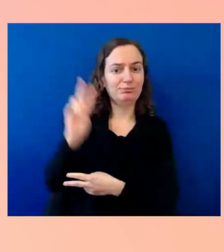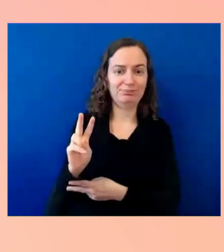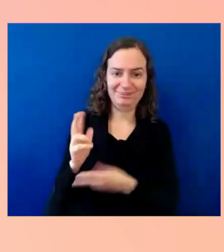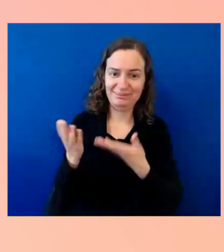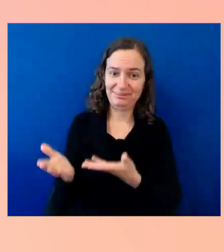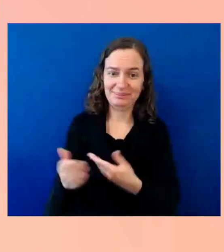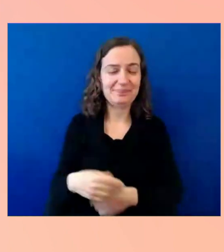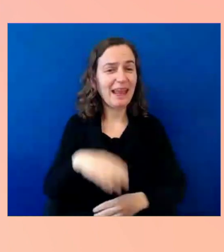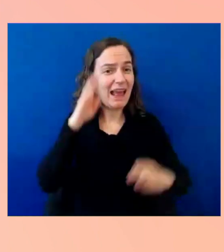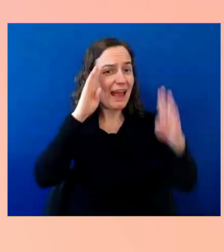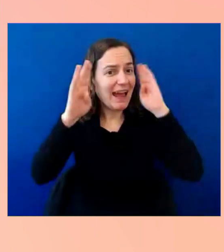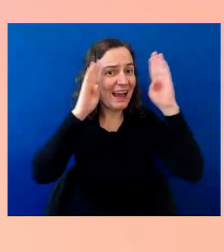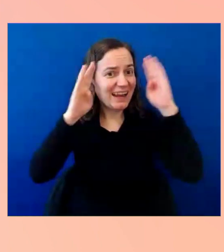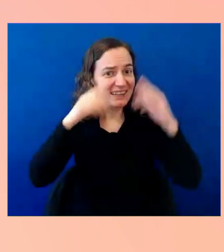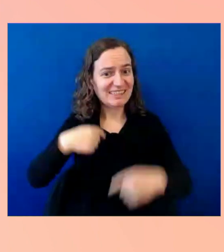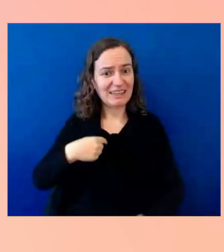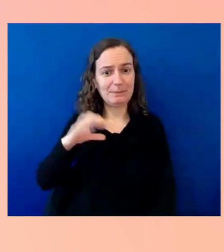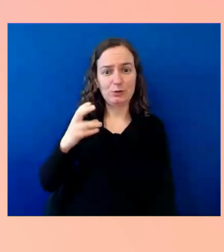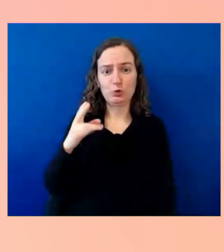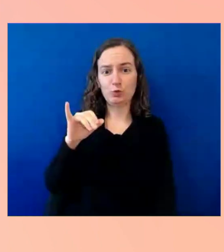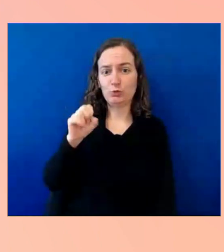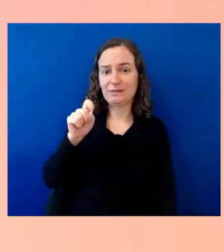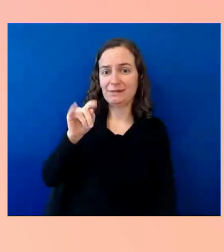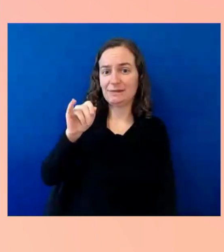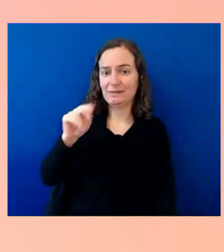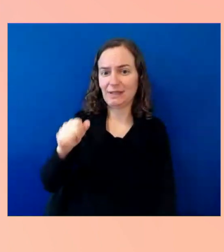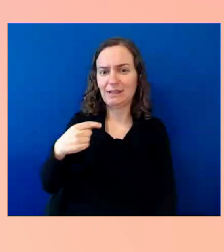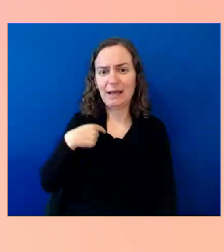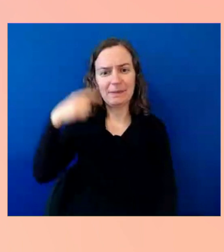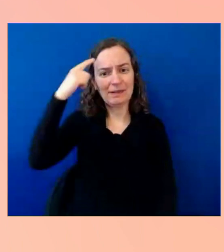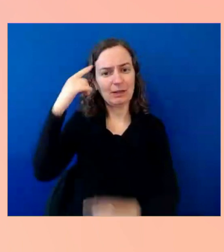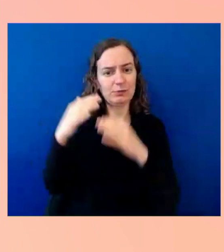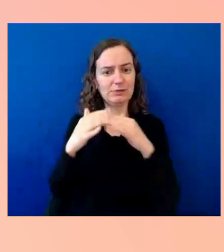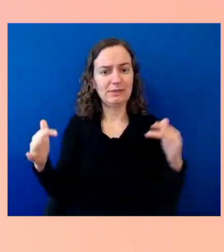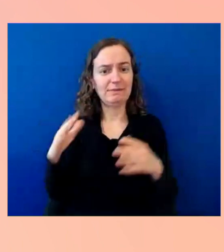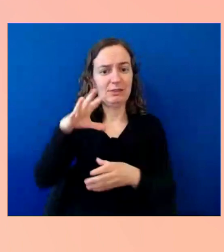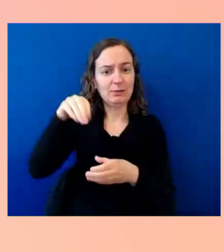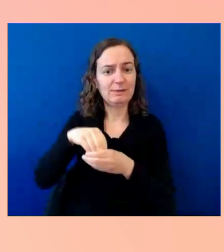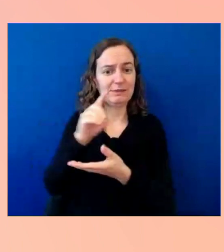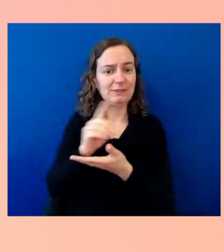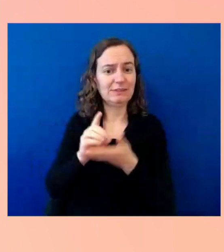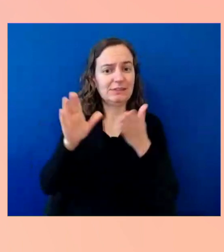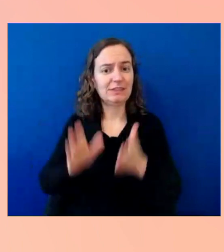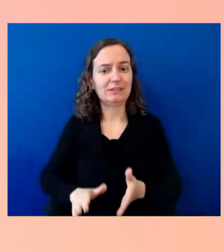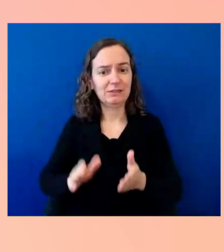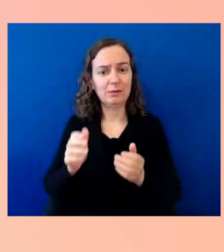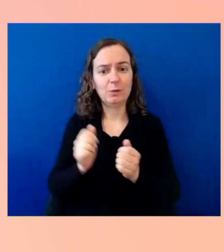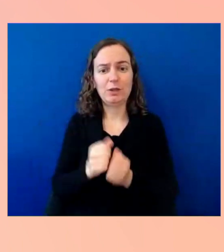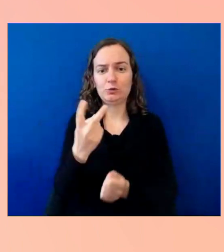a neurodivergent inclusive designer with dual-arm paralysis, who runs Inclusive Design here at Microsoft.